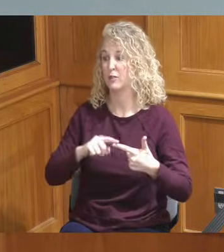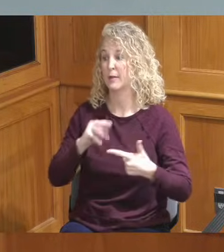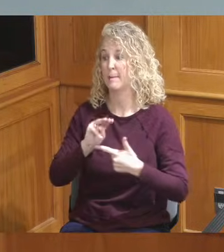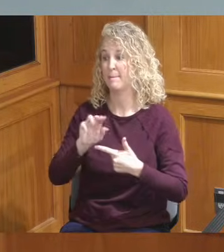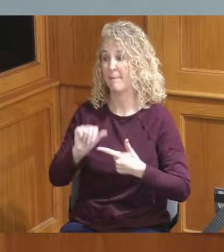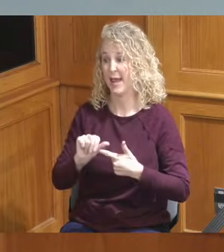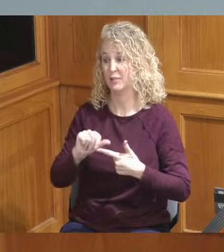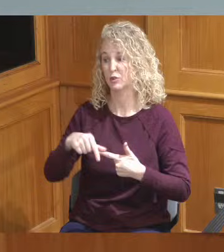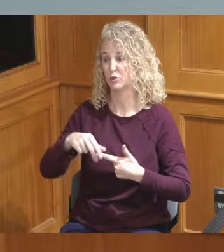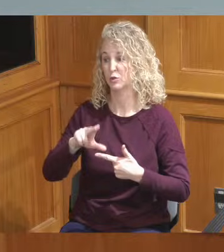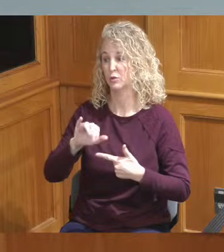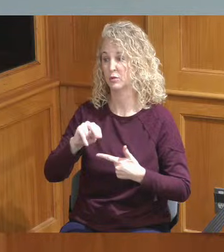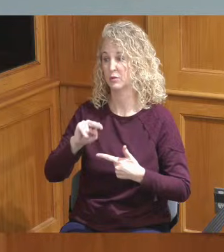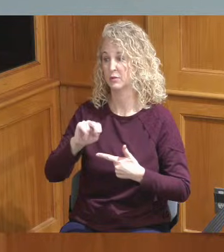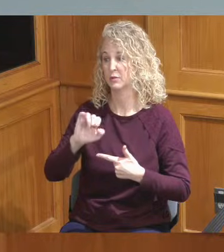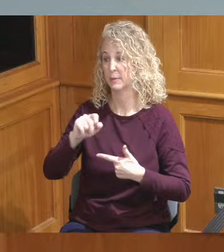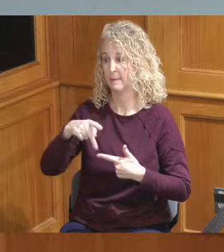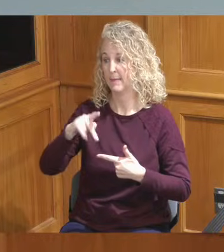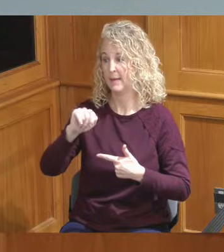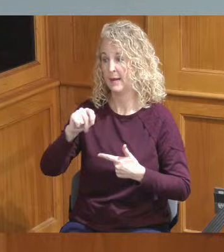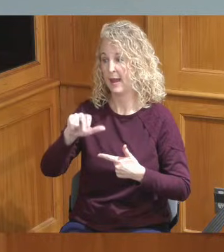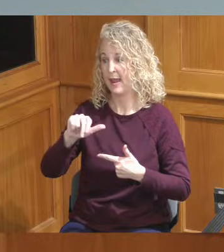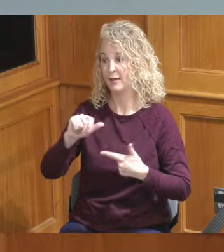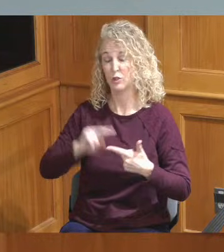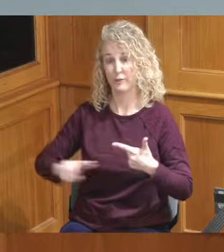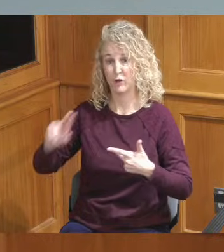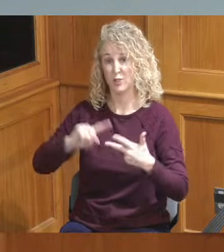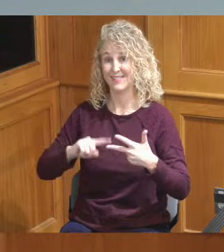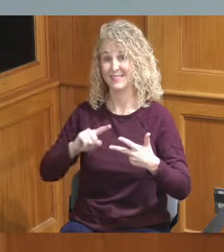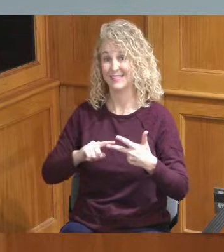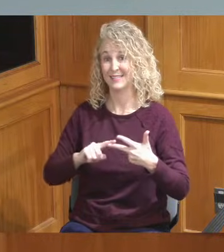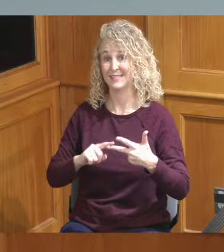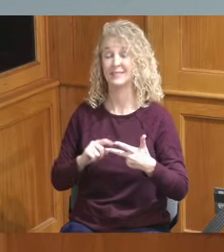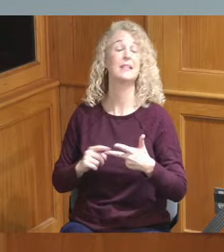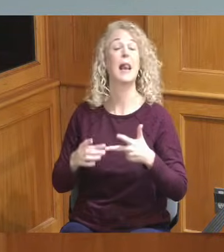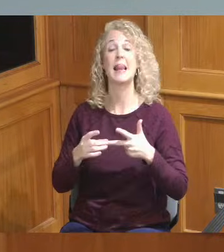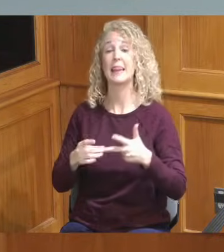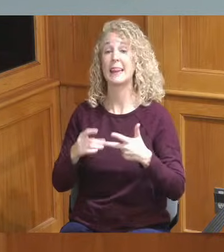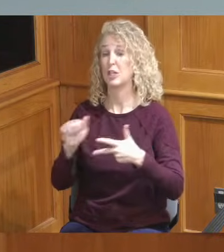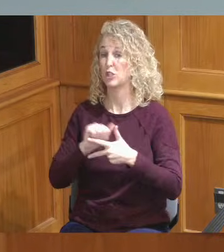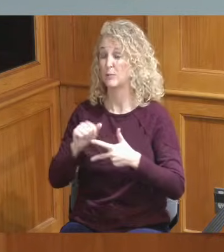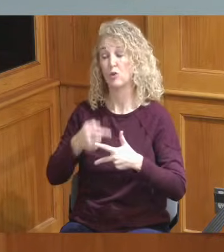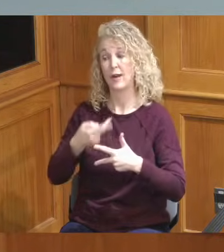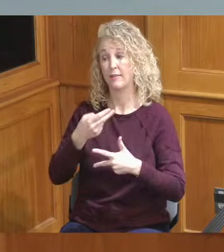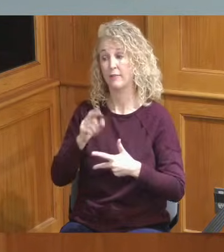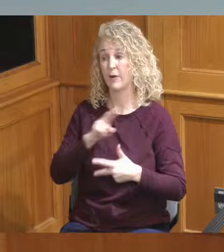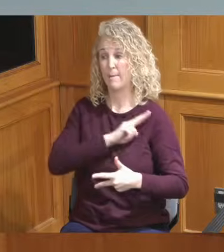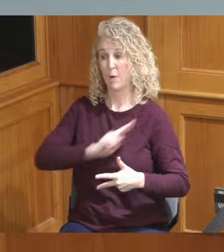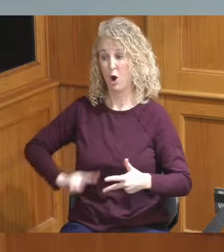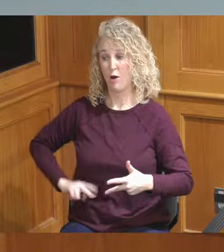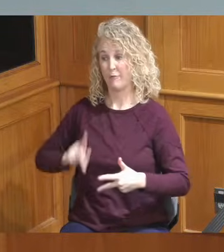degree from Quinnipac University, executive leadership training at Harvard Kennedy School,